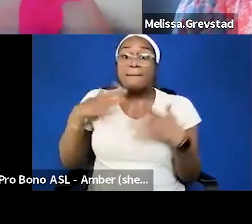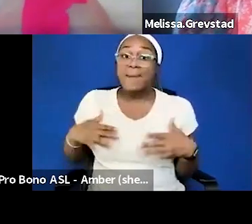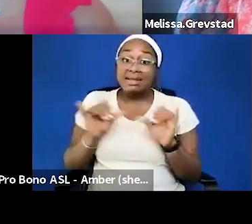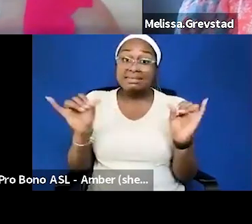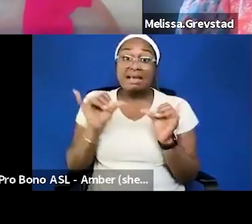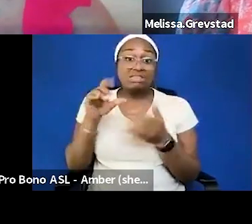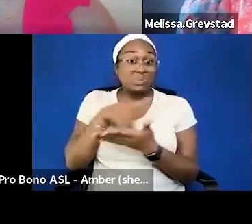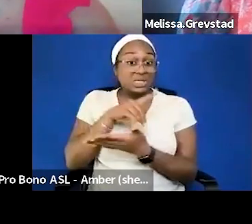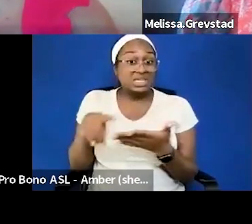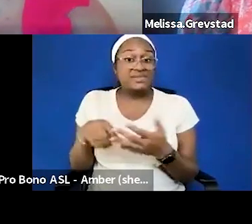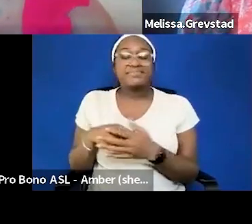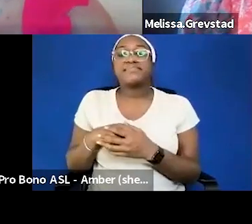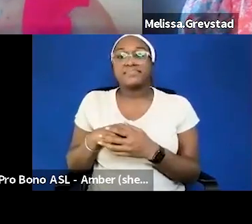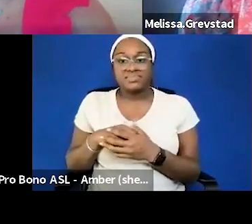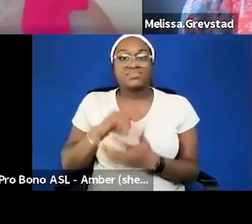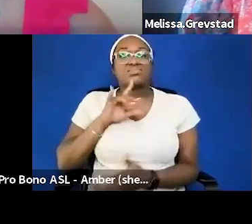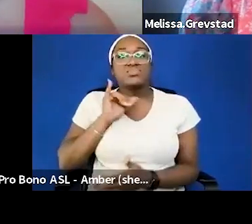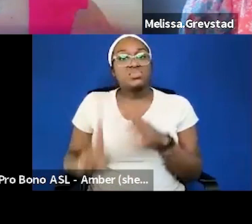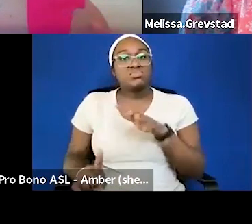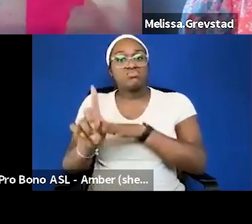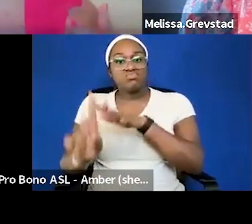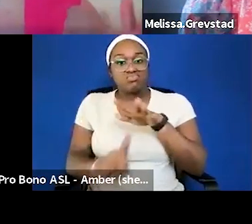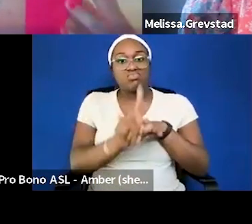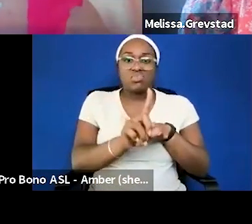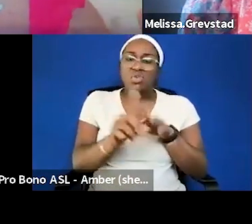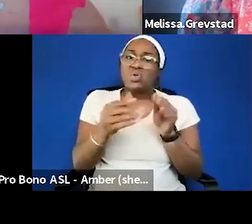And really, it showed up as a widespread public health crisis.